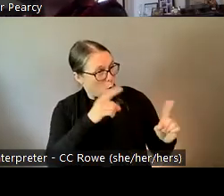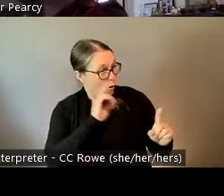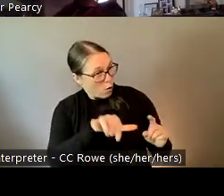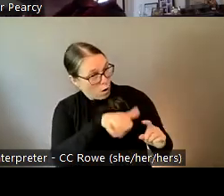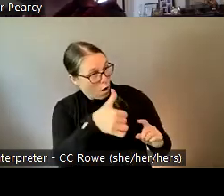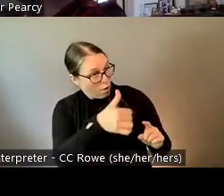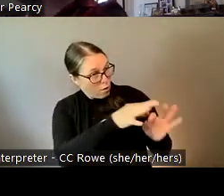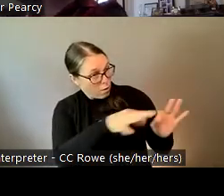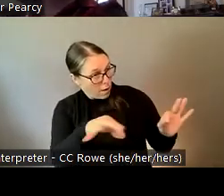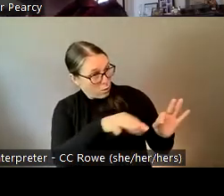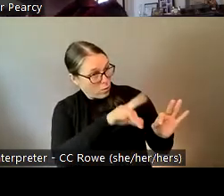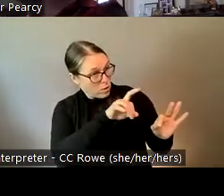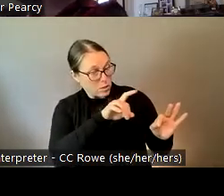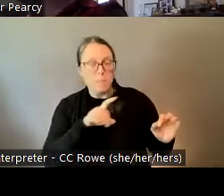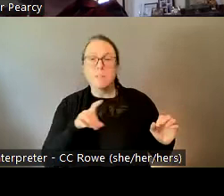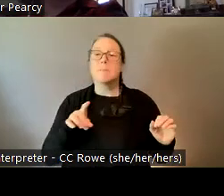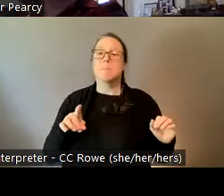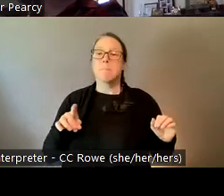Yes.